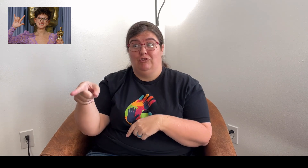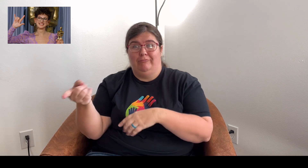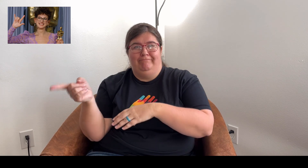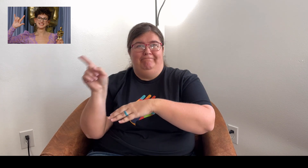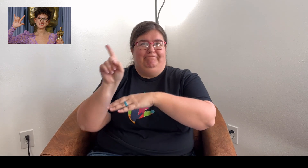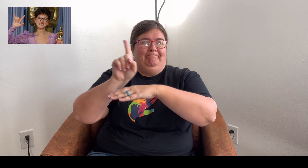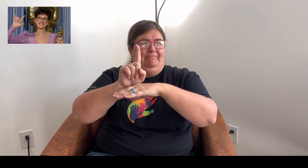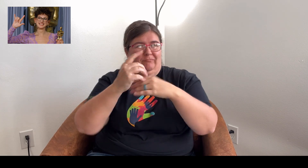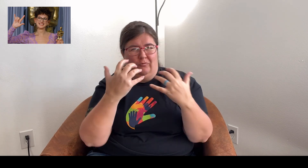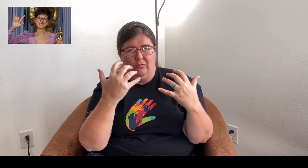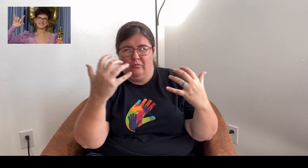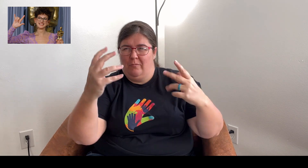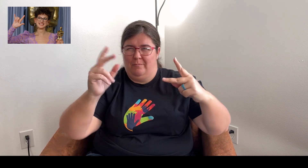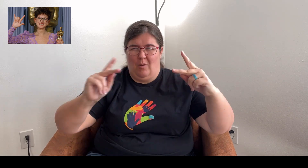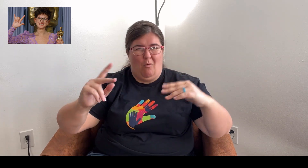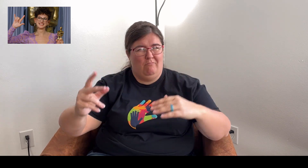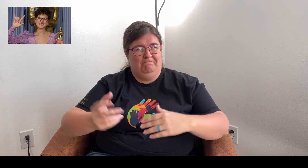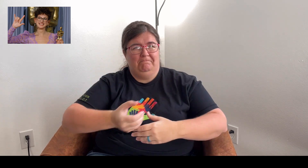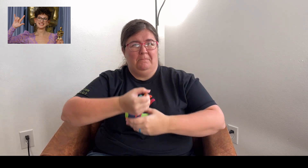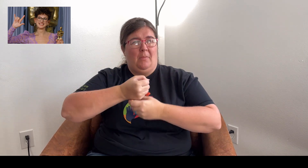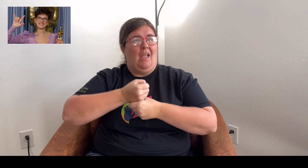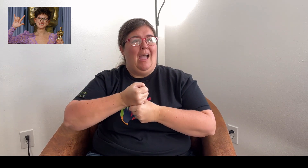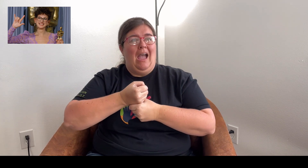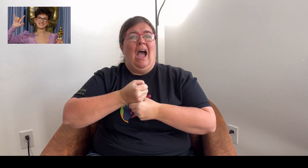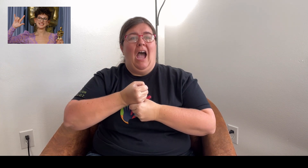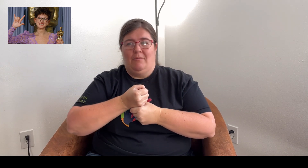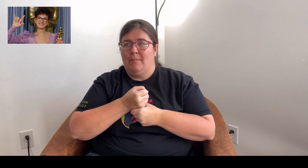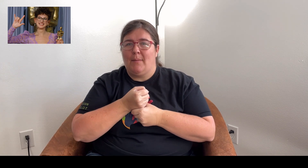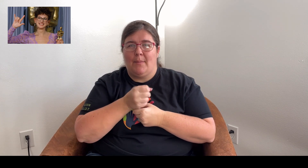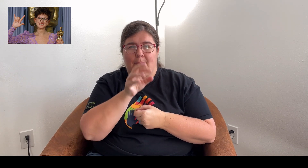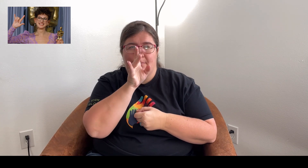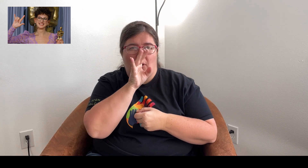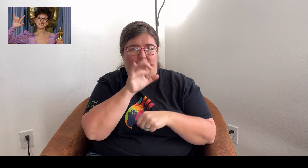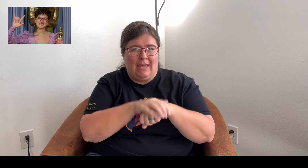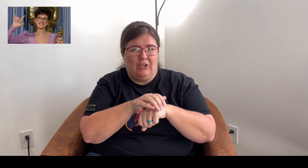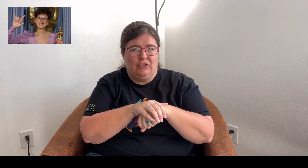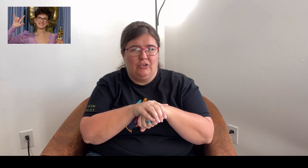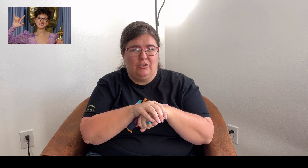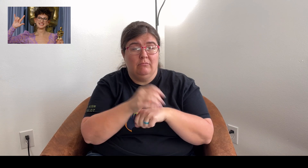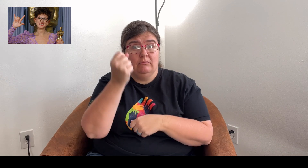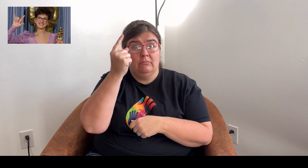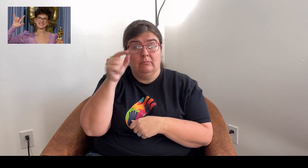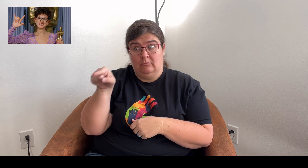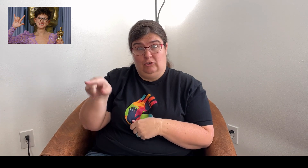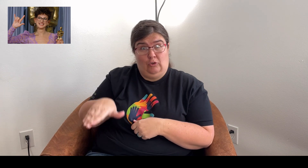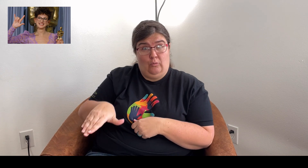she stood up in front of the huge audience to receive her award and then gave her acceptance speech in spoken English, not sign.